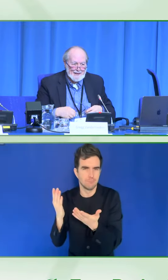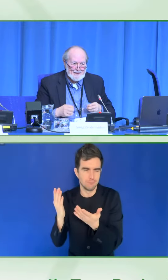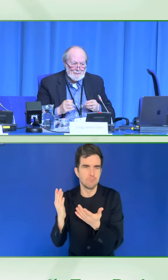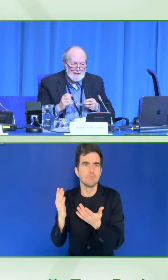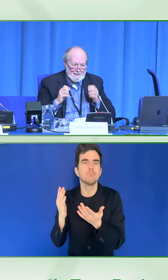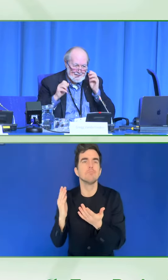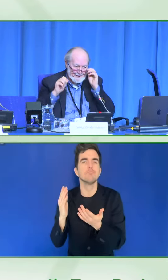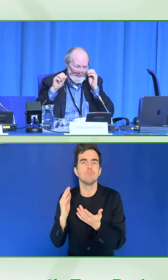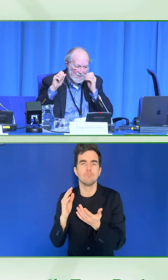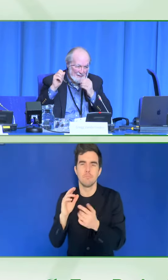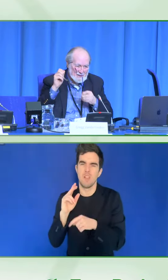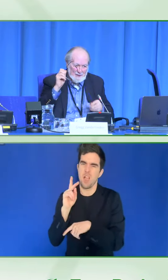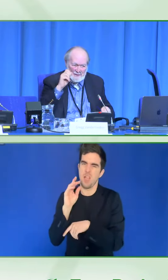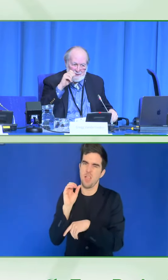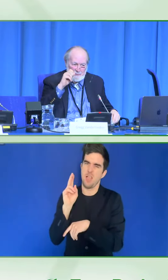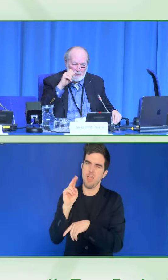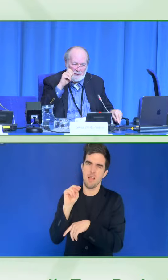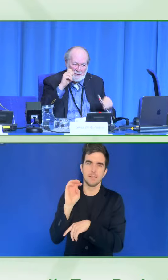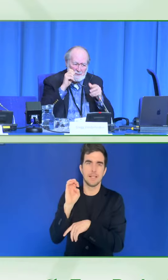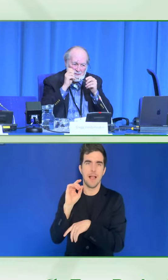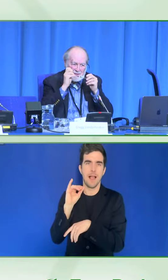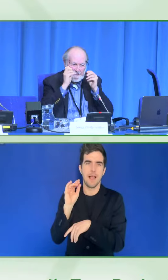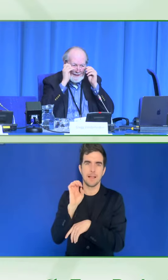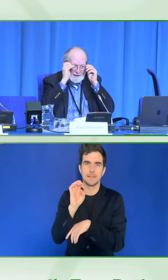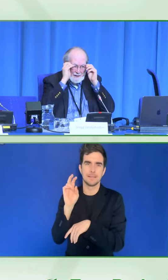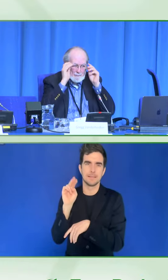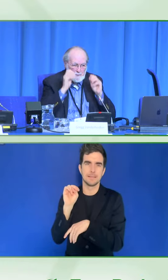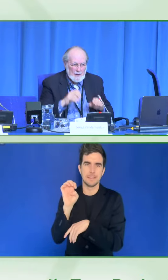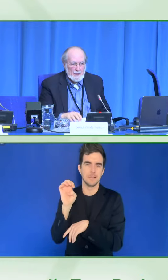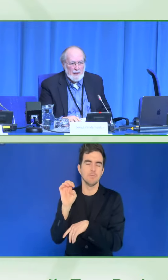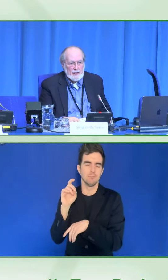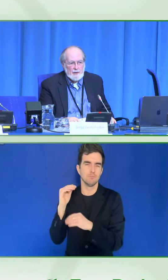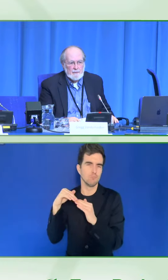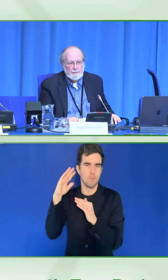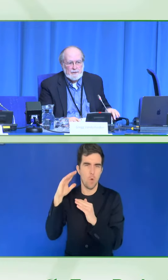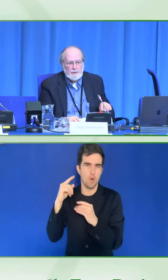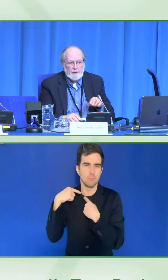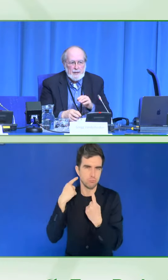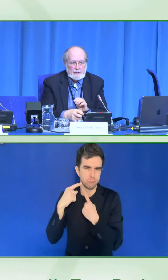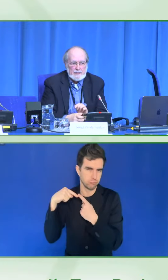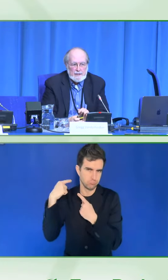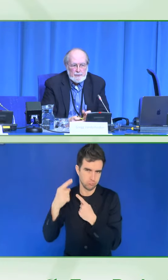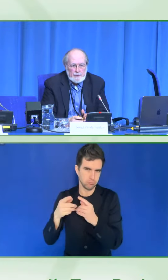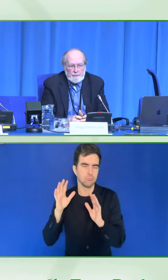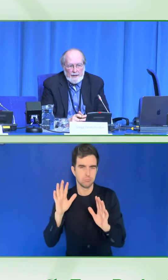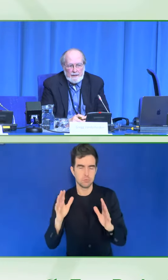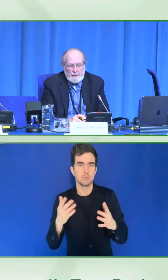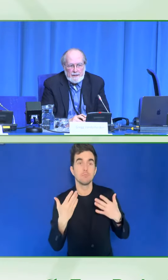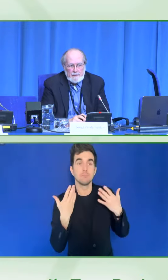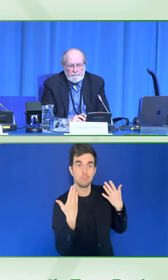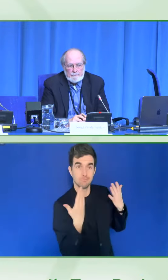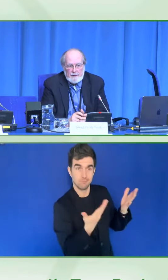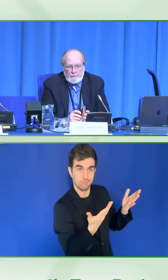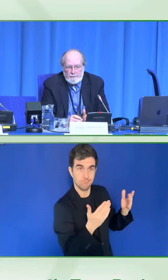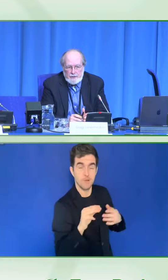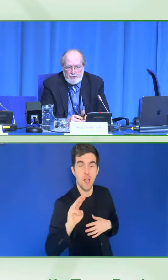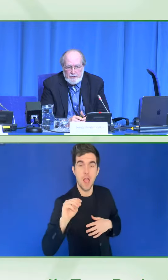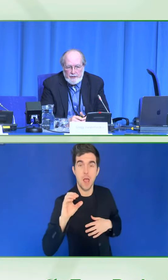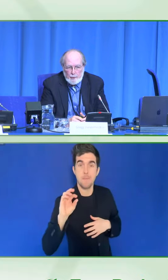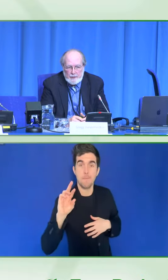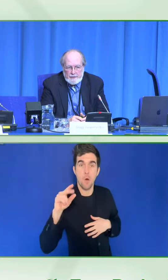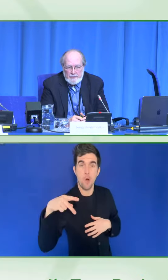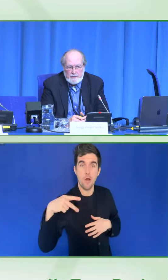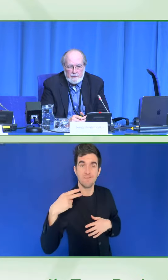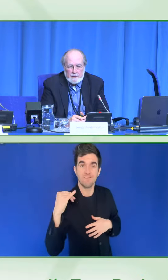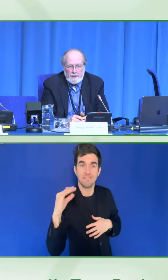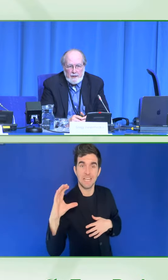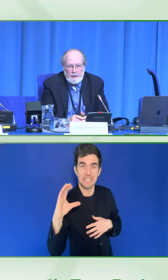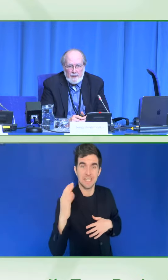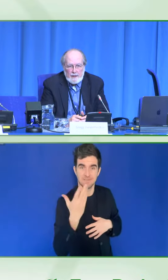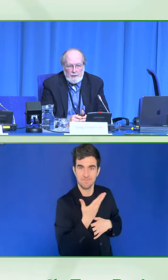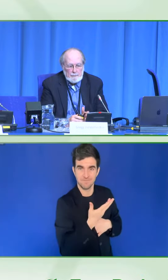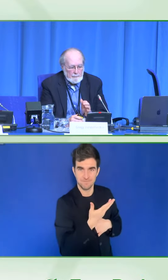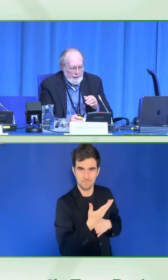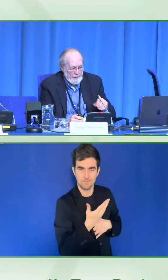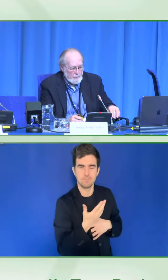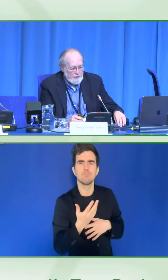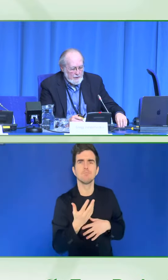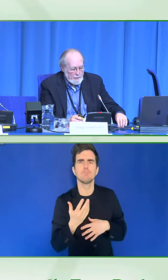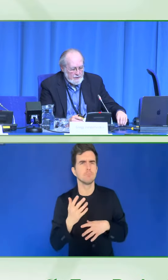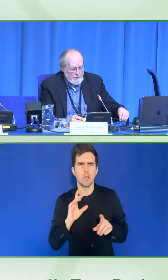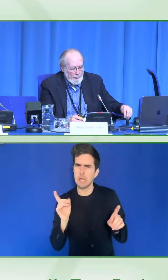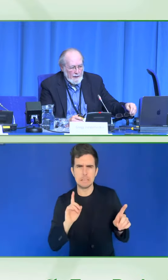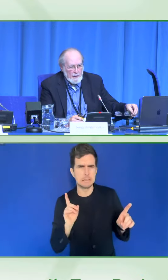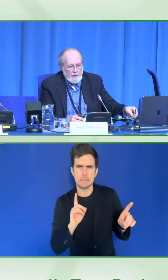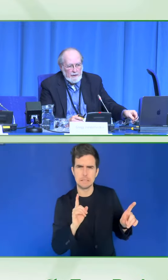Also, we have the possibility that a comprehensive solution, in which text, sound and sign language